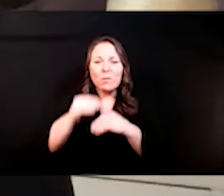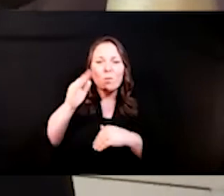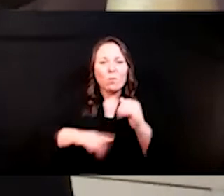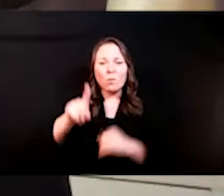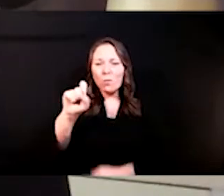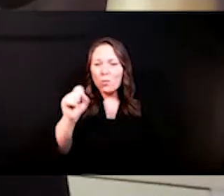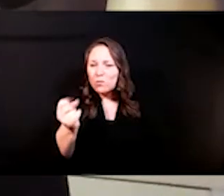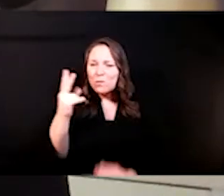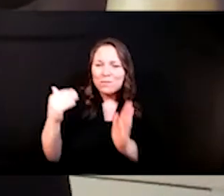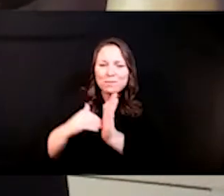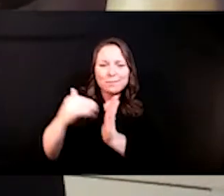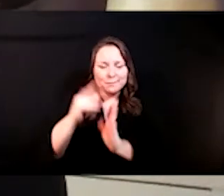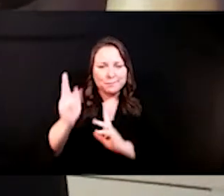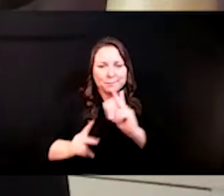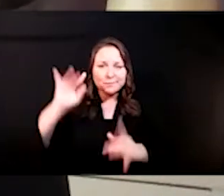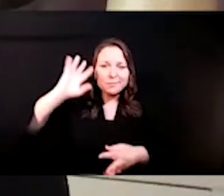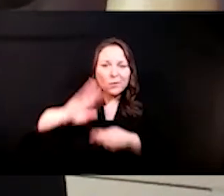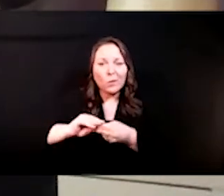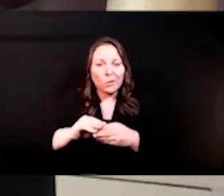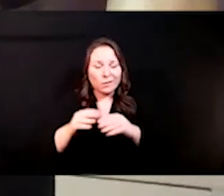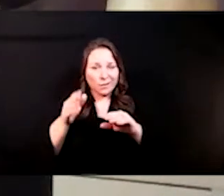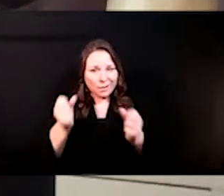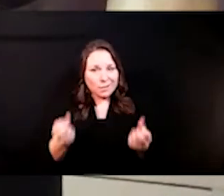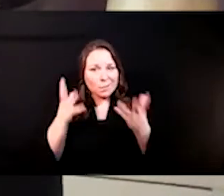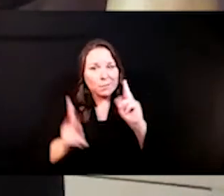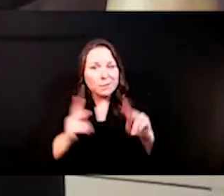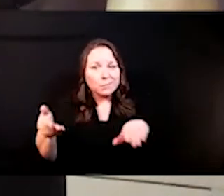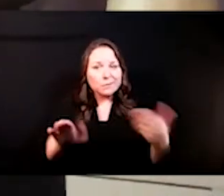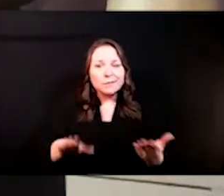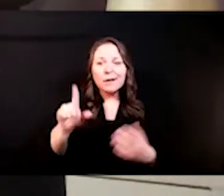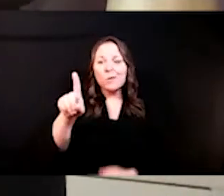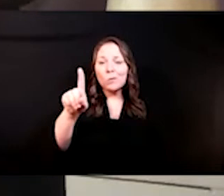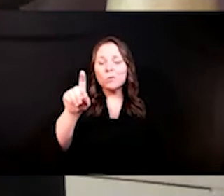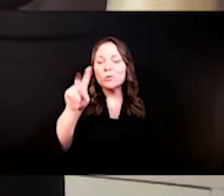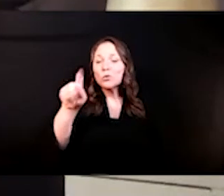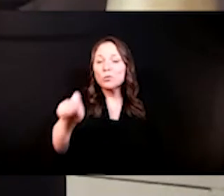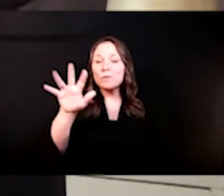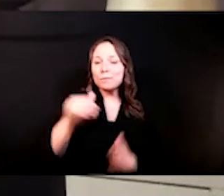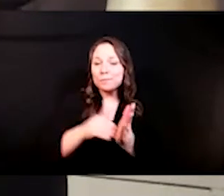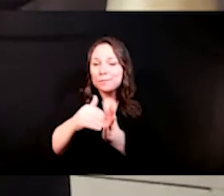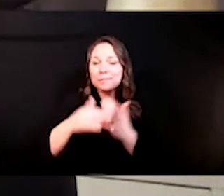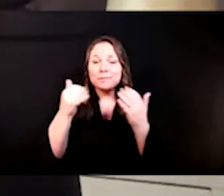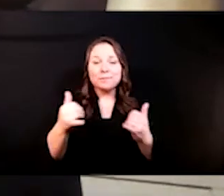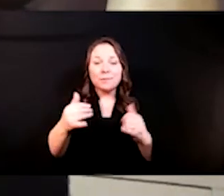GLOBE, INFECTING AT LAST COUNT MORE THAN 112 MILLION PEOPLE AND KILLING NEARLY 2.5 MILLION . TODAY, WE'RE JOINED BY